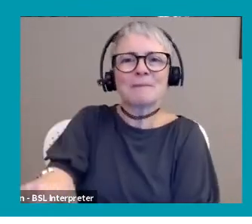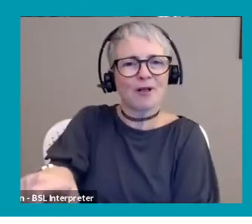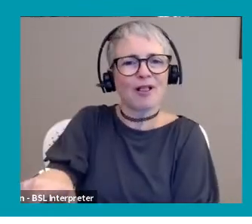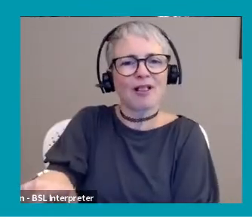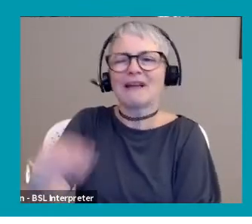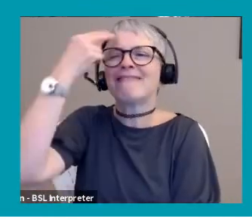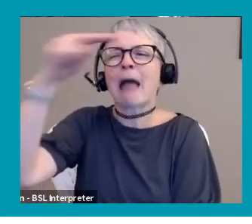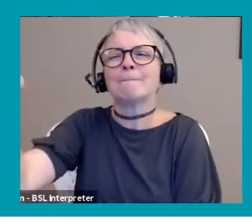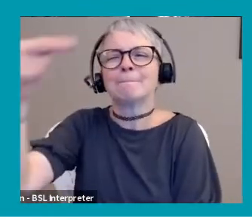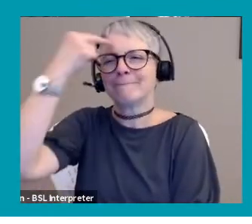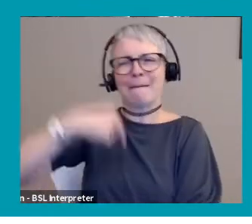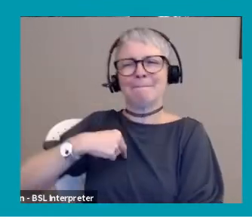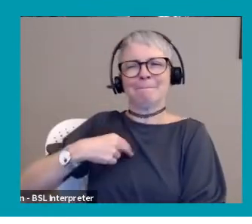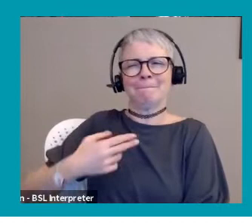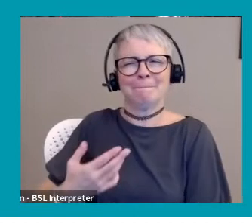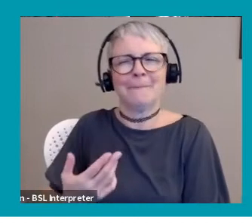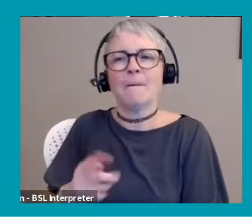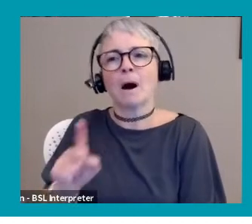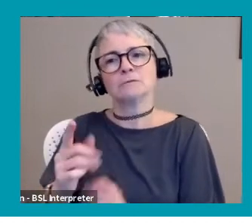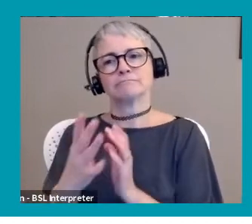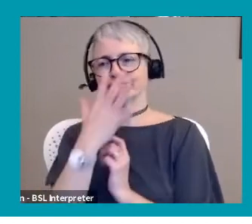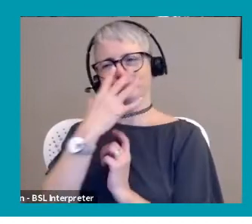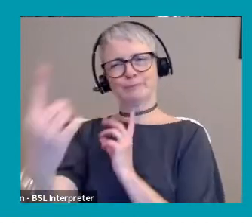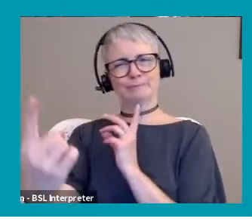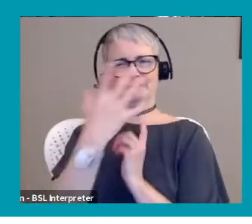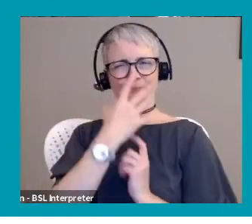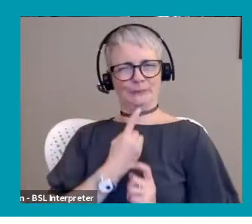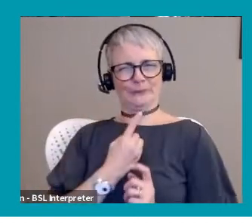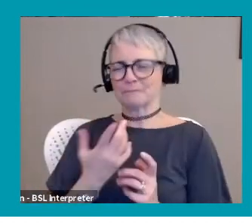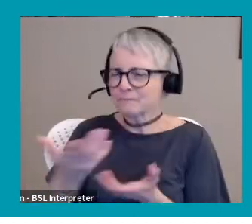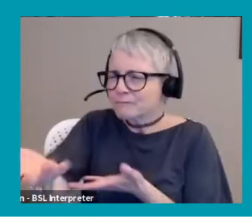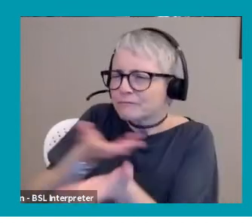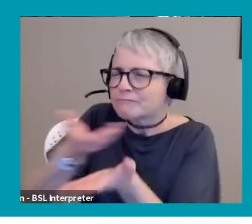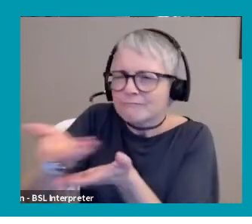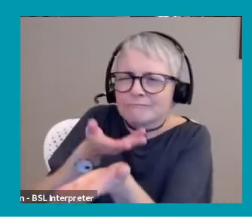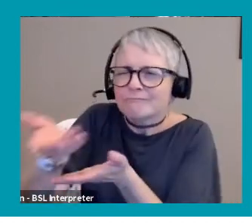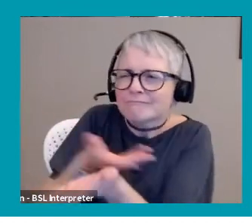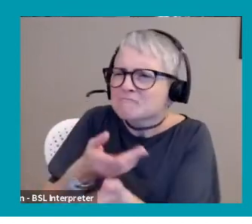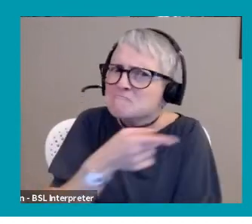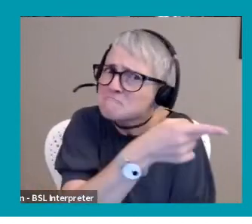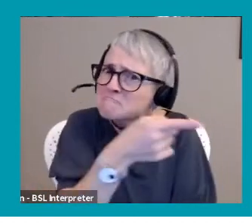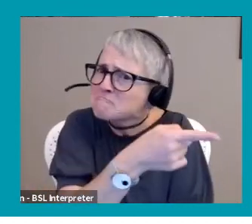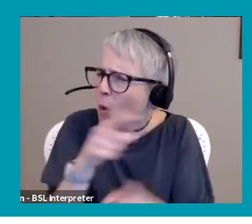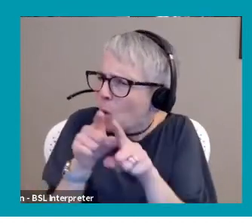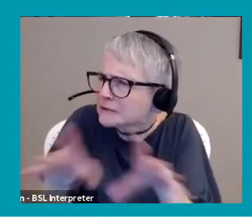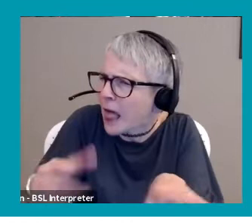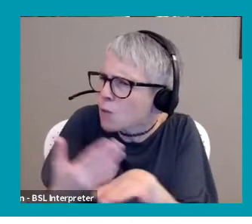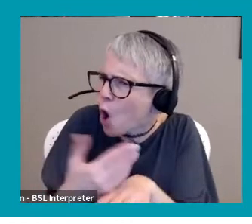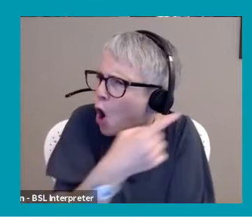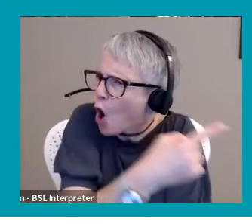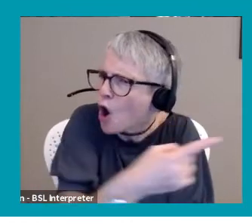So there is no risk in it for them and you get to learn some insights